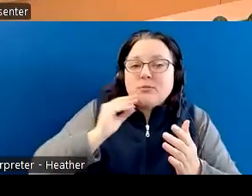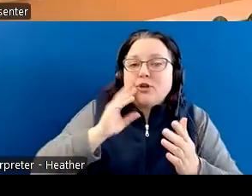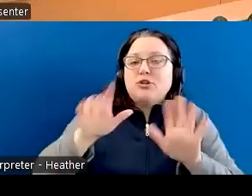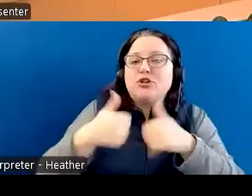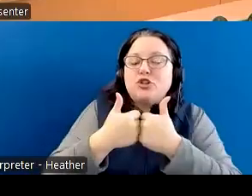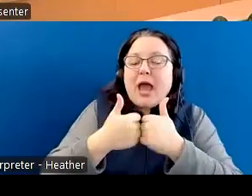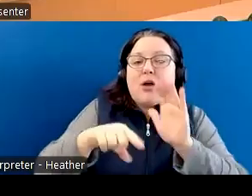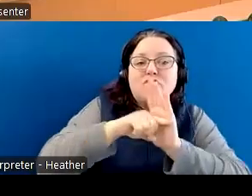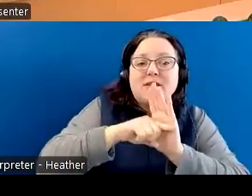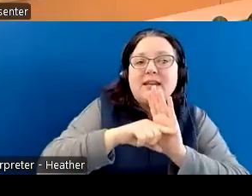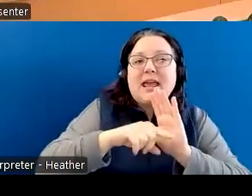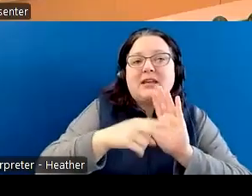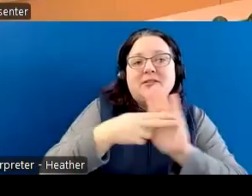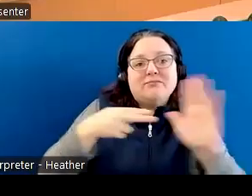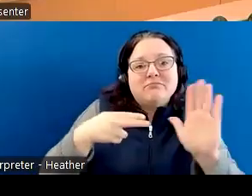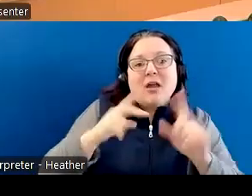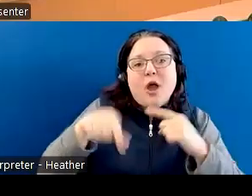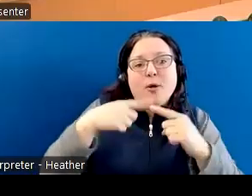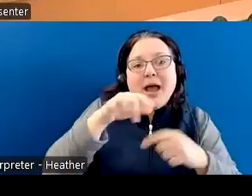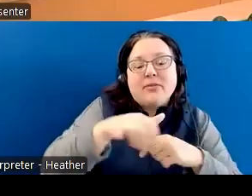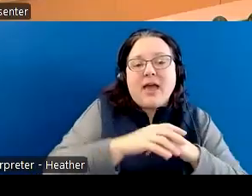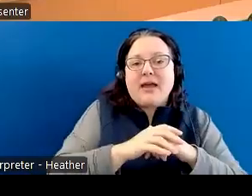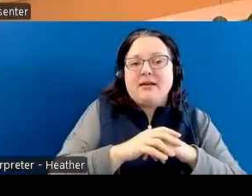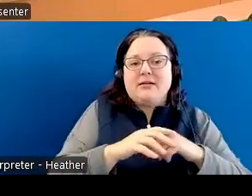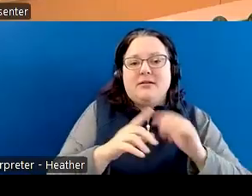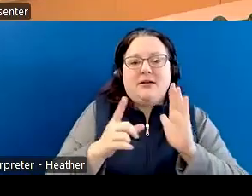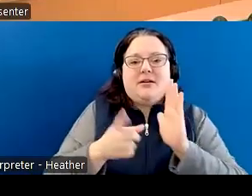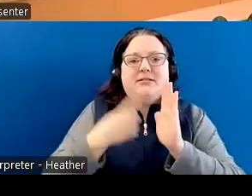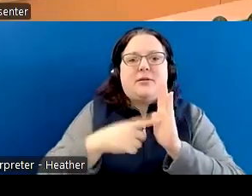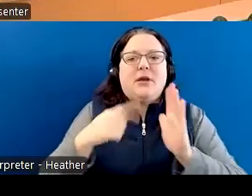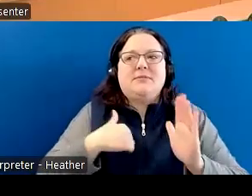around them. Um, a lot of times I feel like a fox in the hen house. I have just gotten